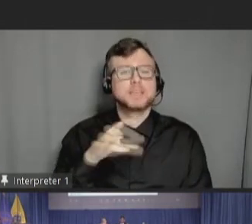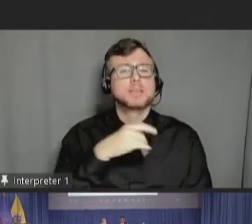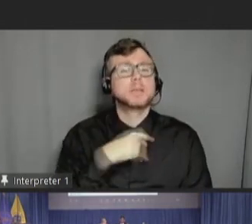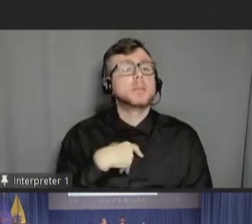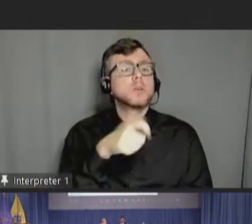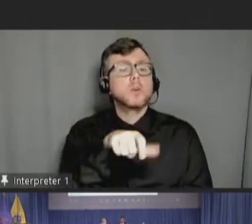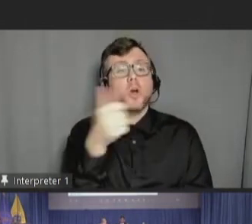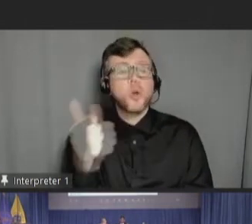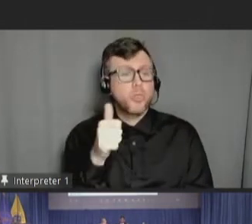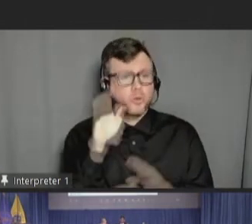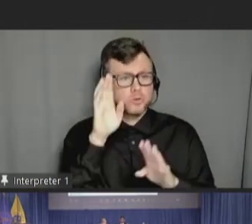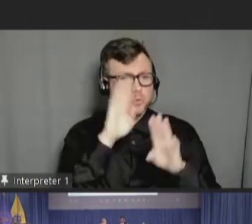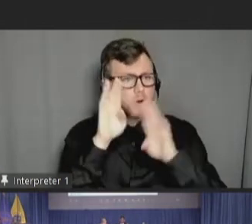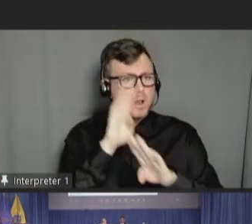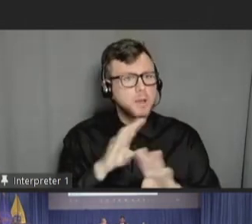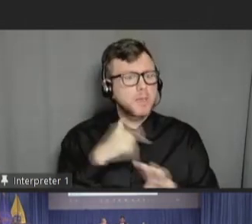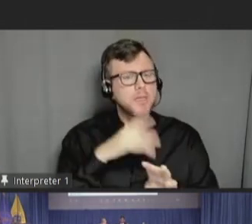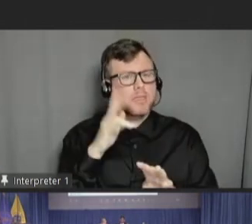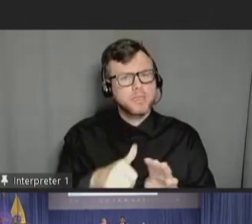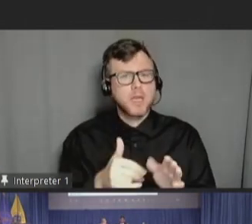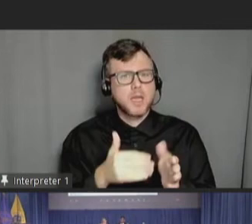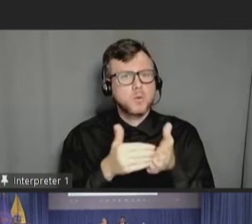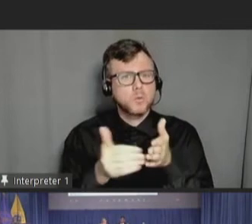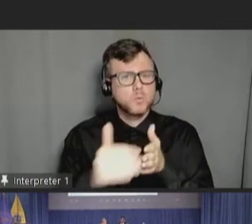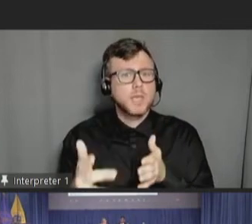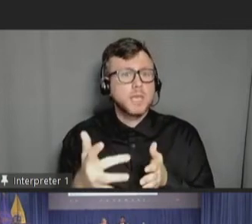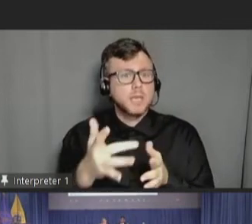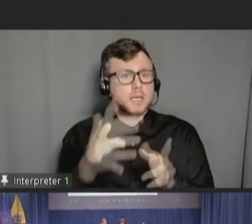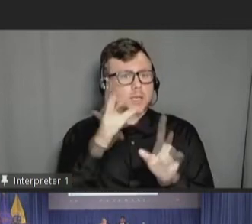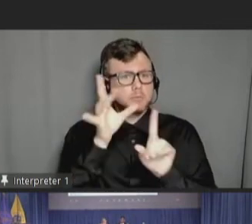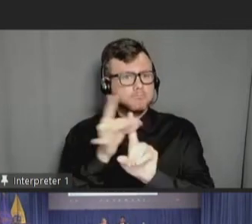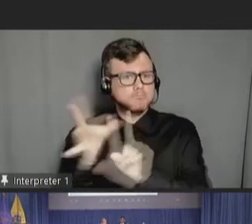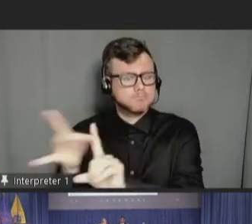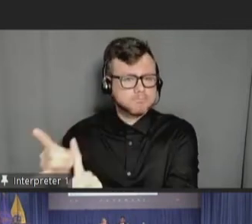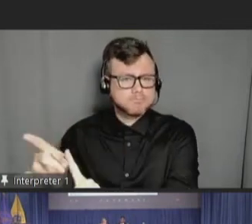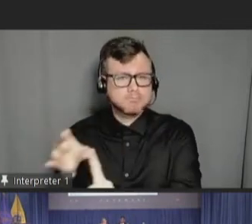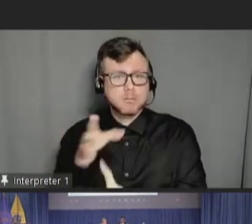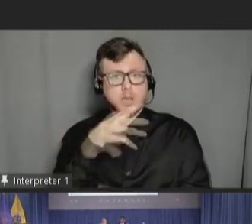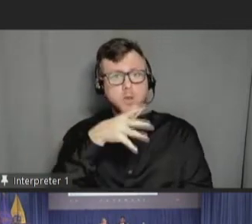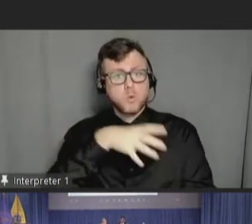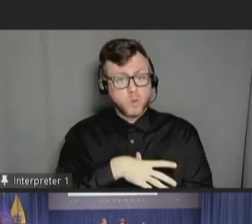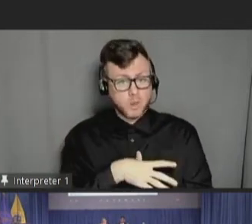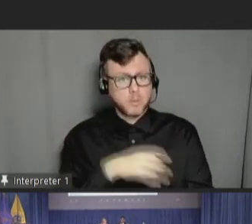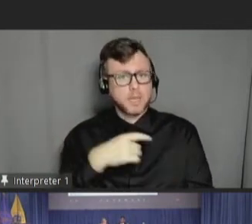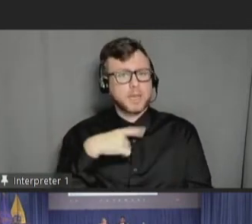that the rate of infectious syphilis among women in reproductive age is increasing,